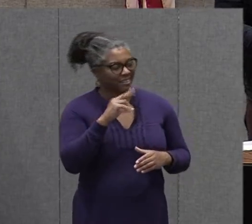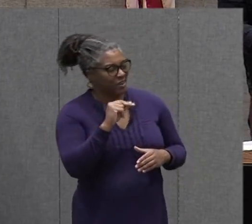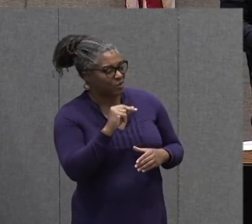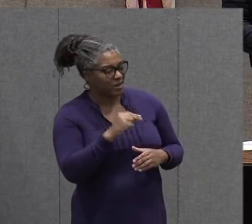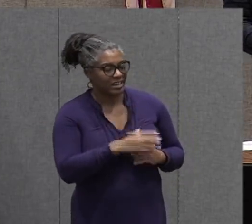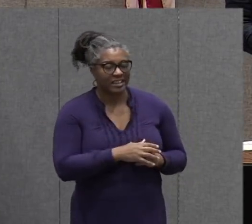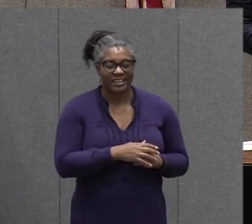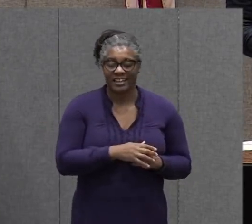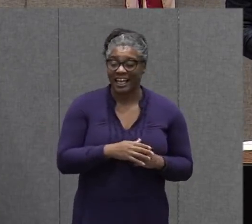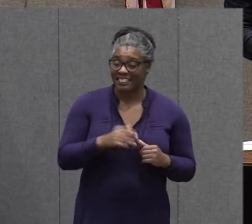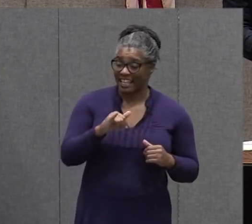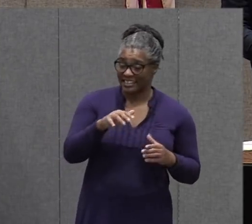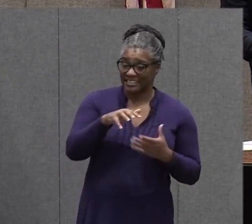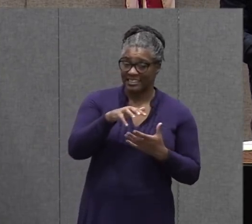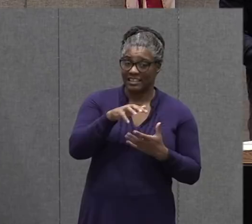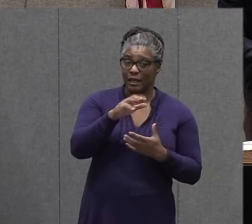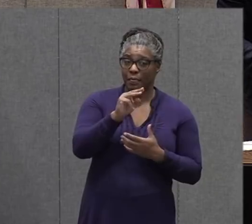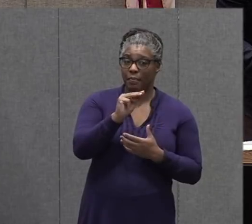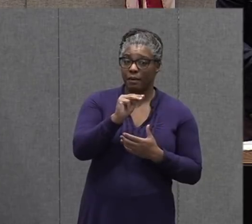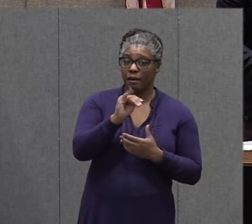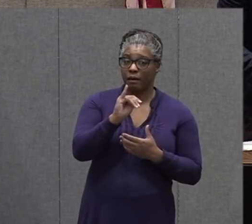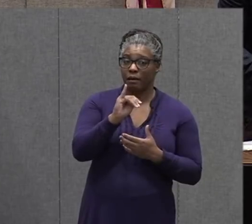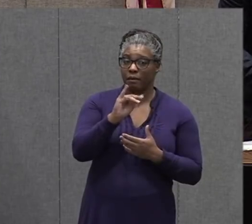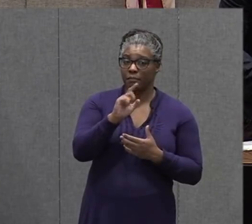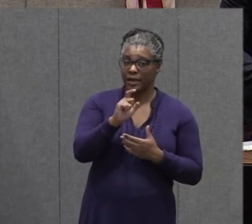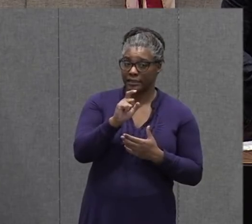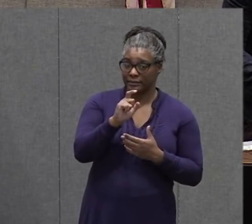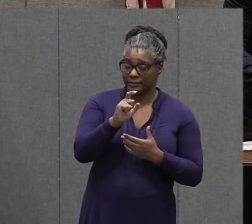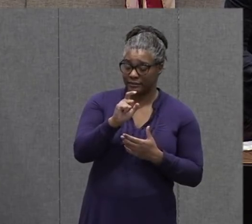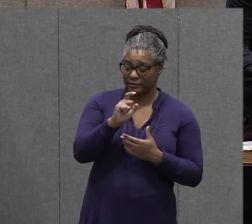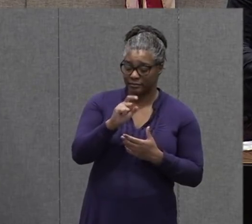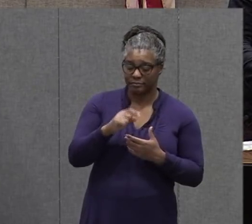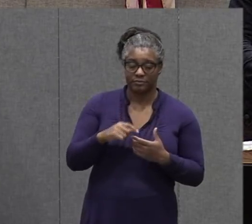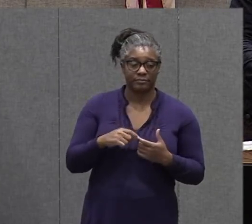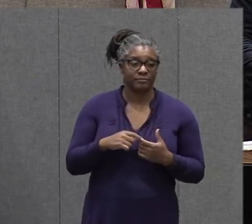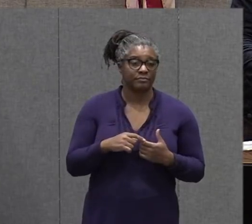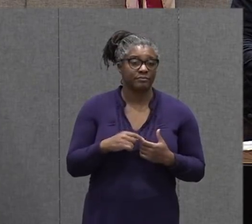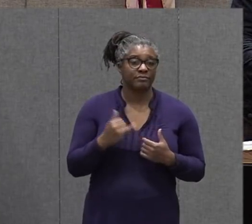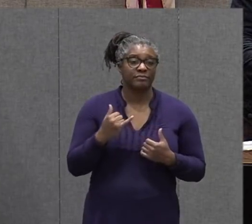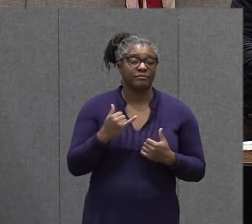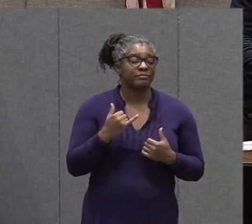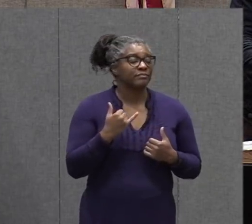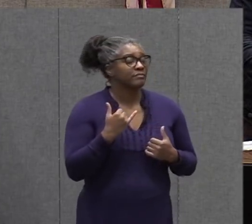And then we have one and a half cups of milk. [Mr. R] Is that whole milk?